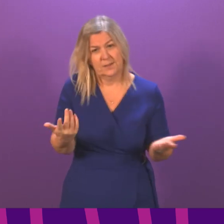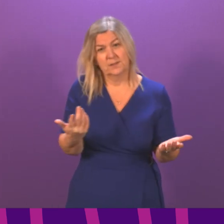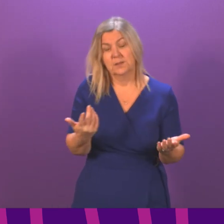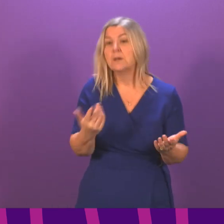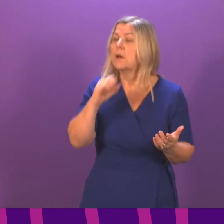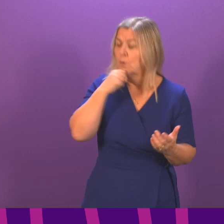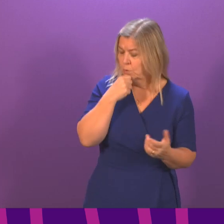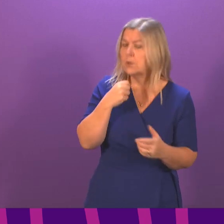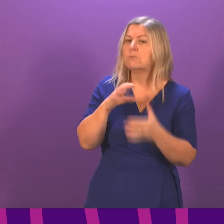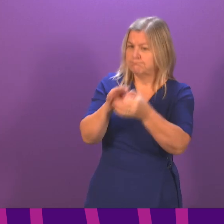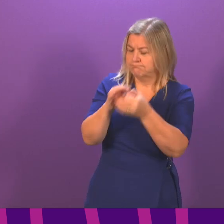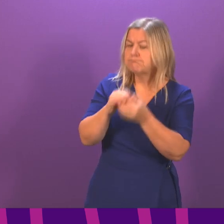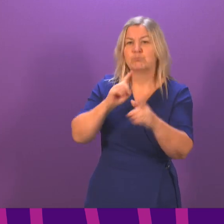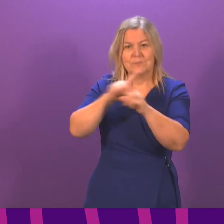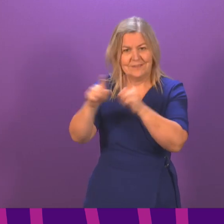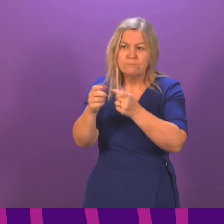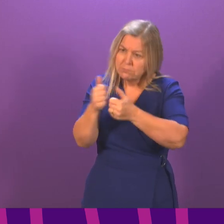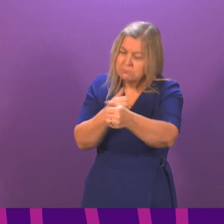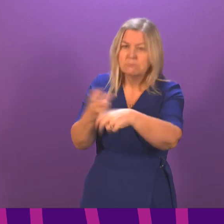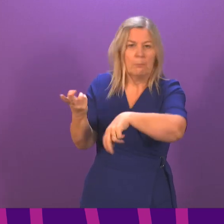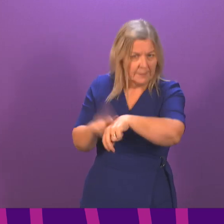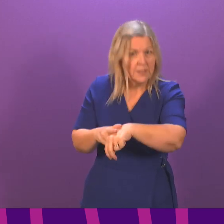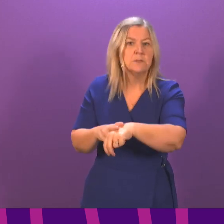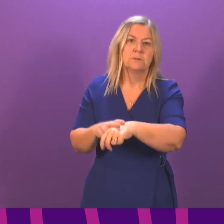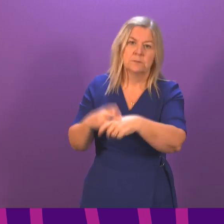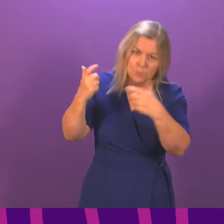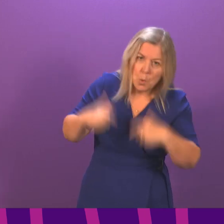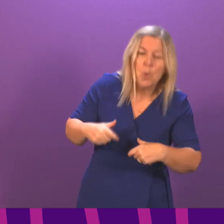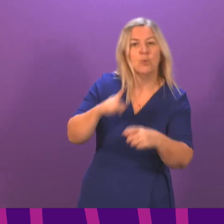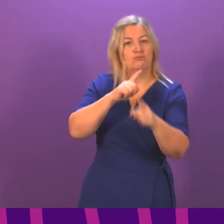to work with partners to deliver targeted violence prevention programmes in local areas